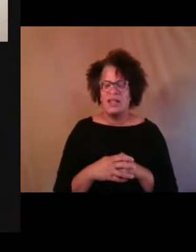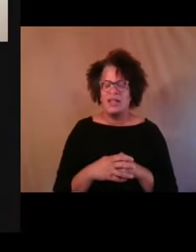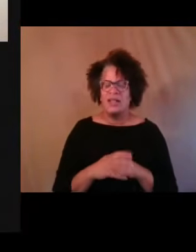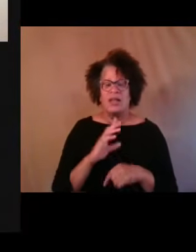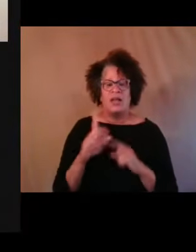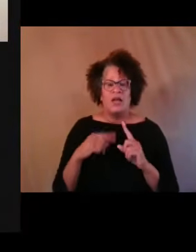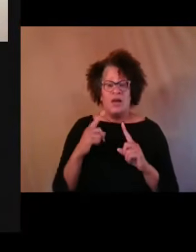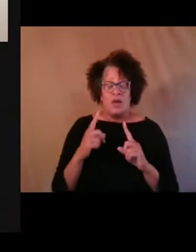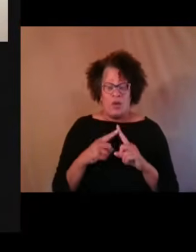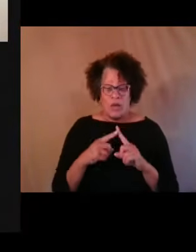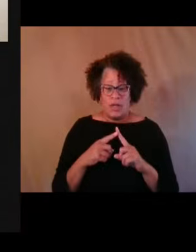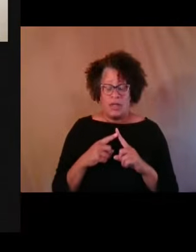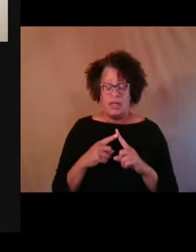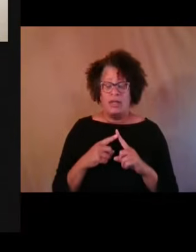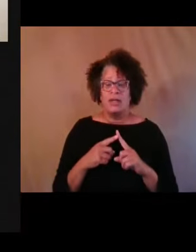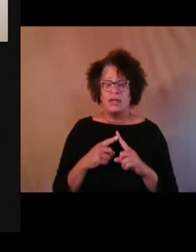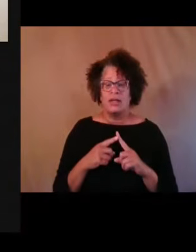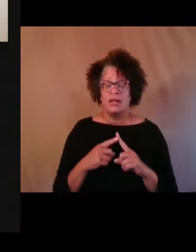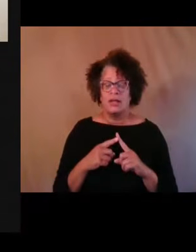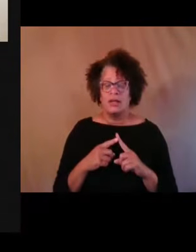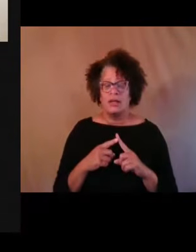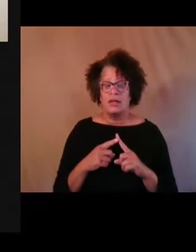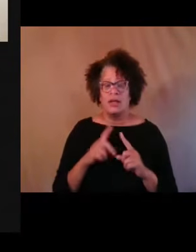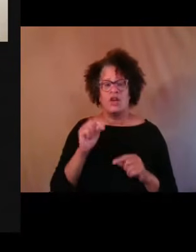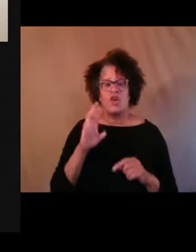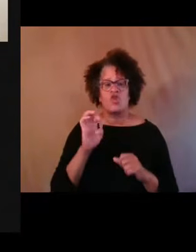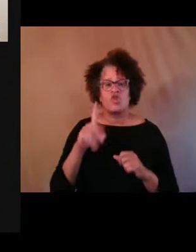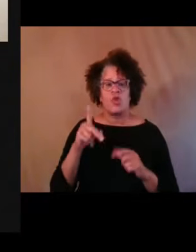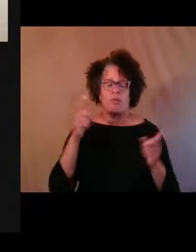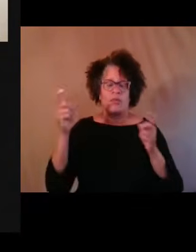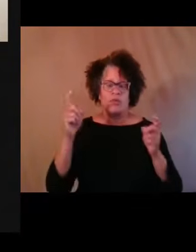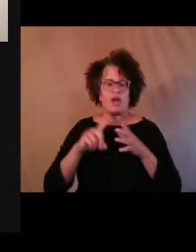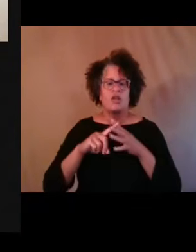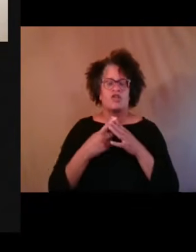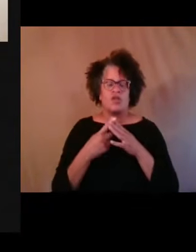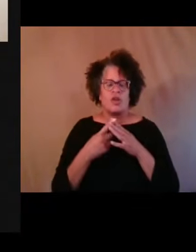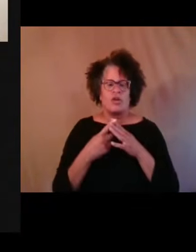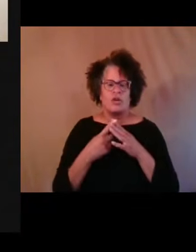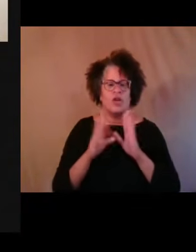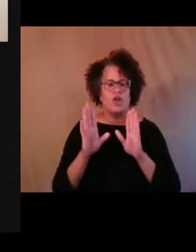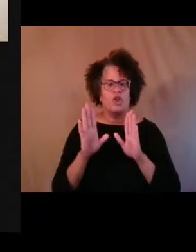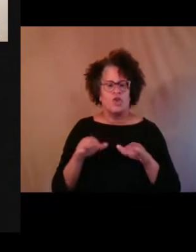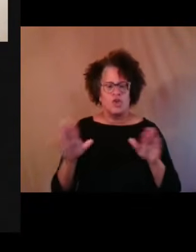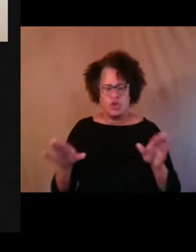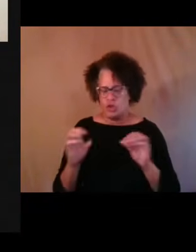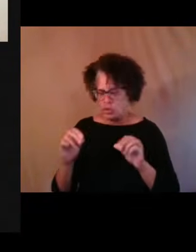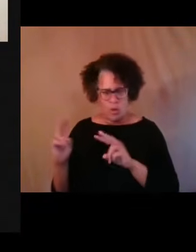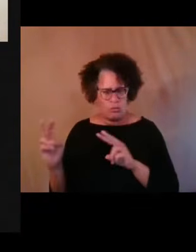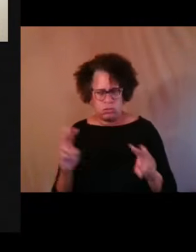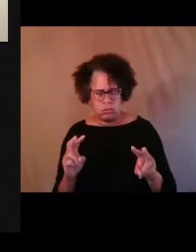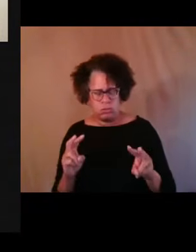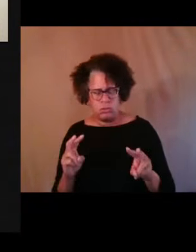When the Trump administration started putting unaccompanied children in prisons